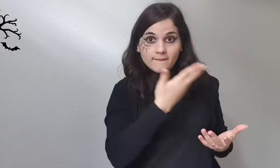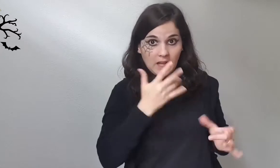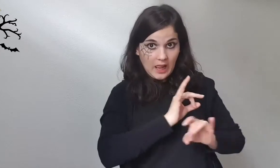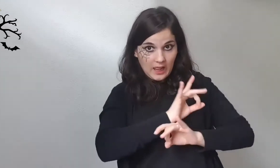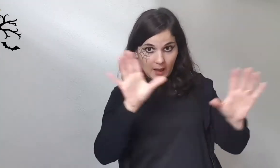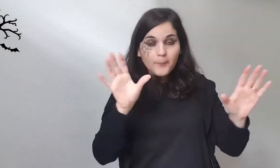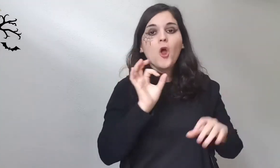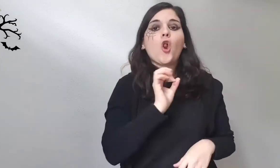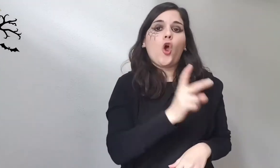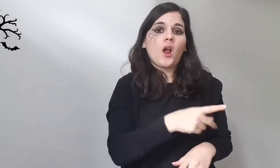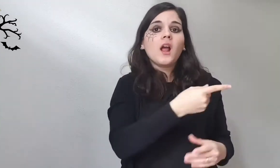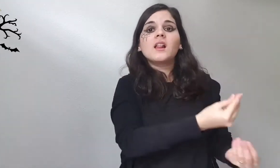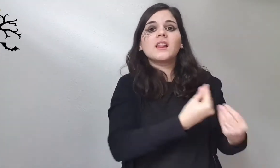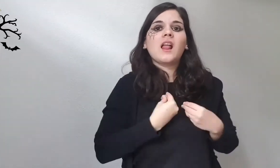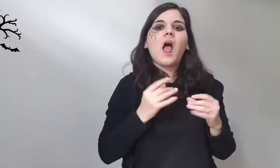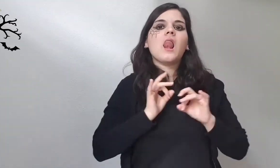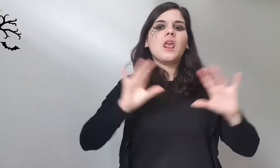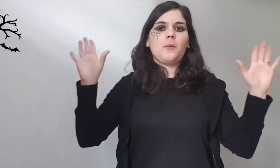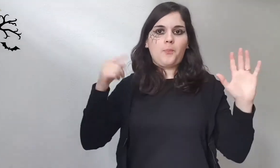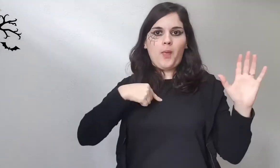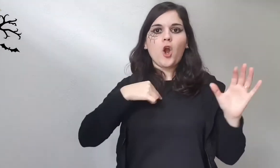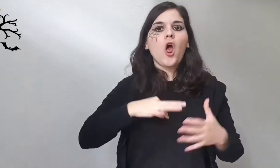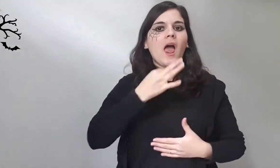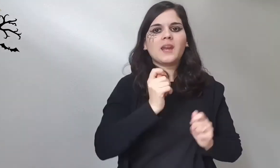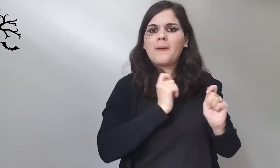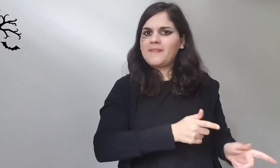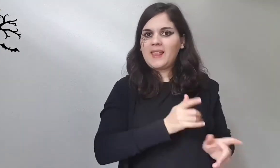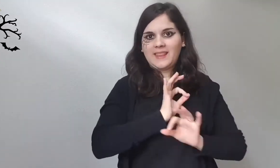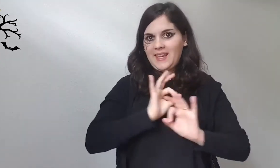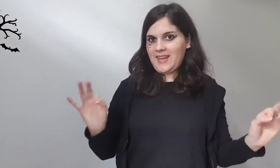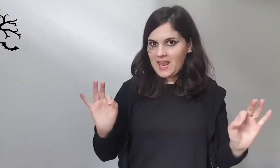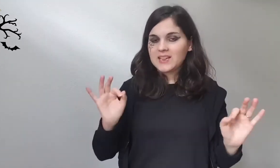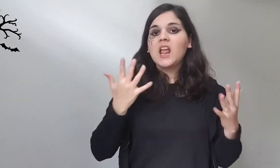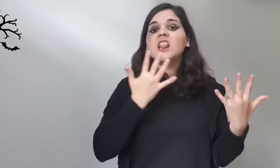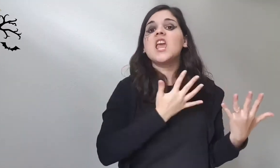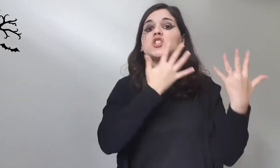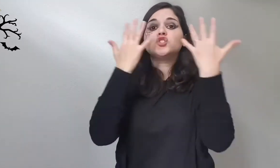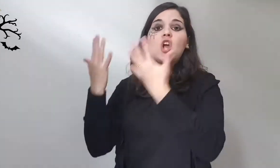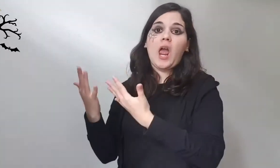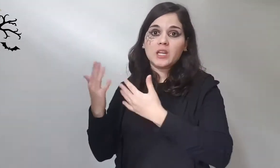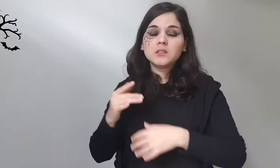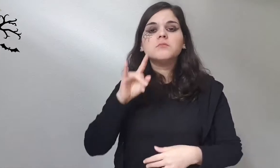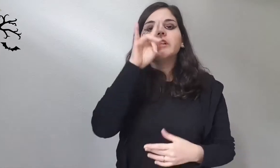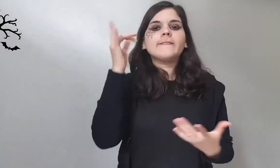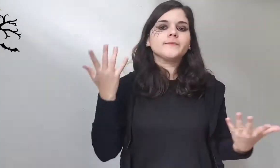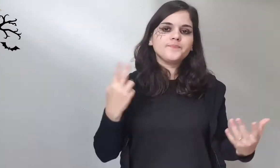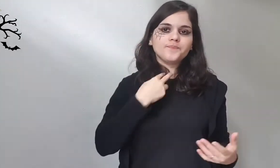and Jack proposed that he leave his soul alone for 10 years.